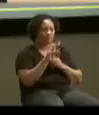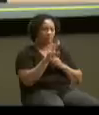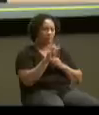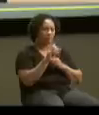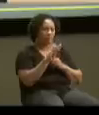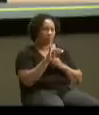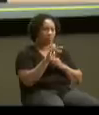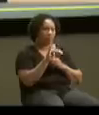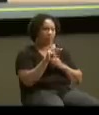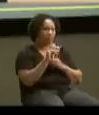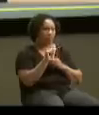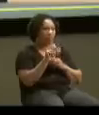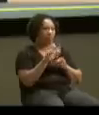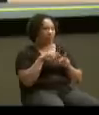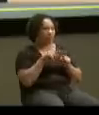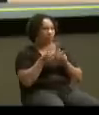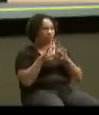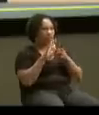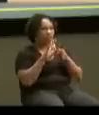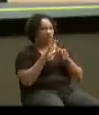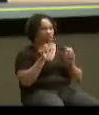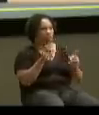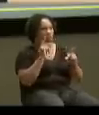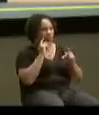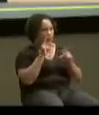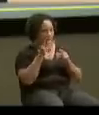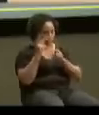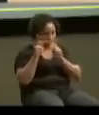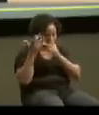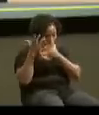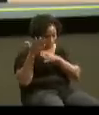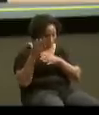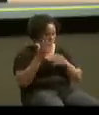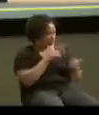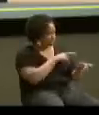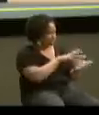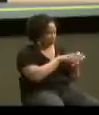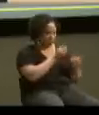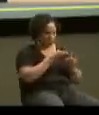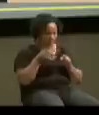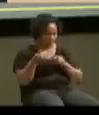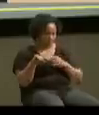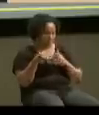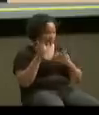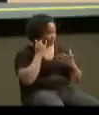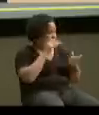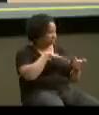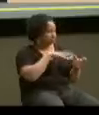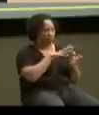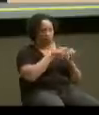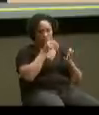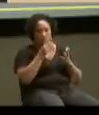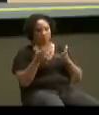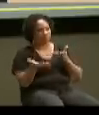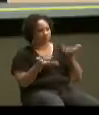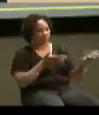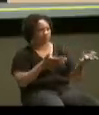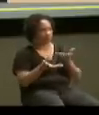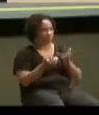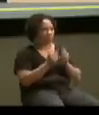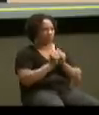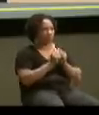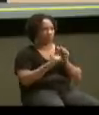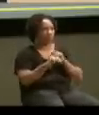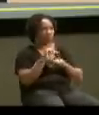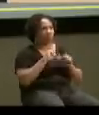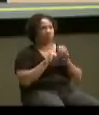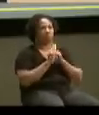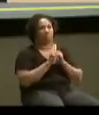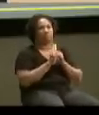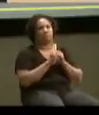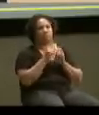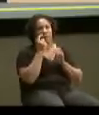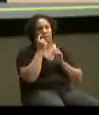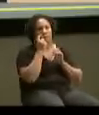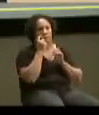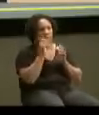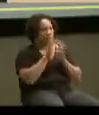COLLABORATION OPPORTUNITY FOR THOSE WHO HAVE ALREADY COMPLETED